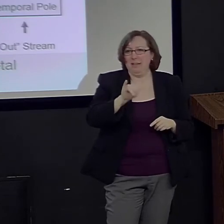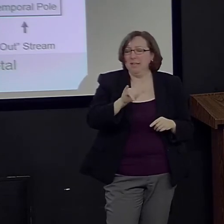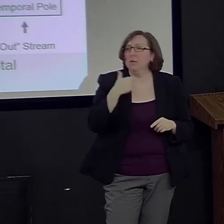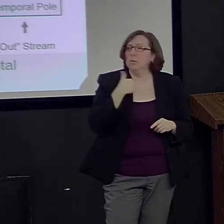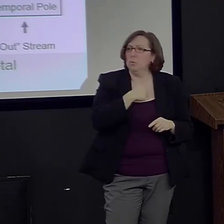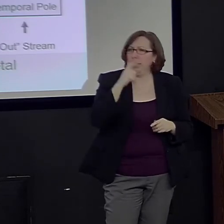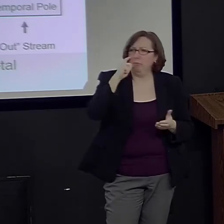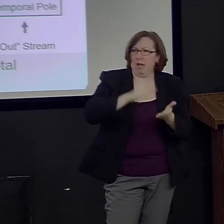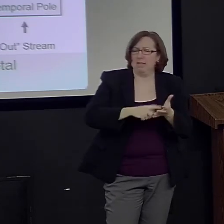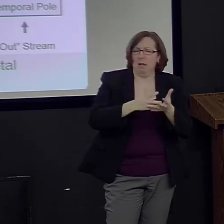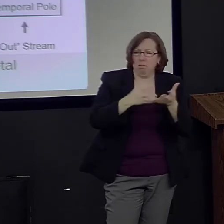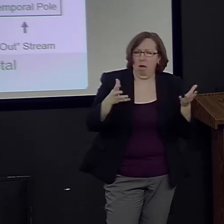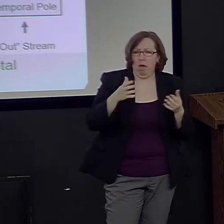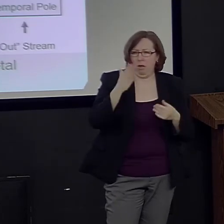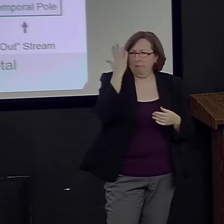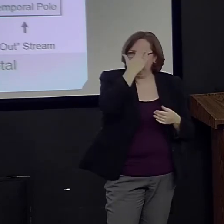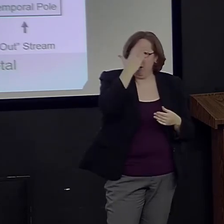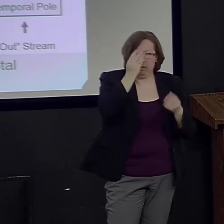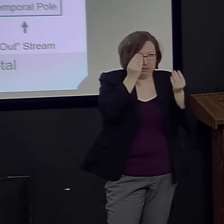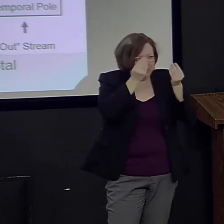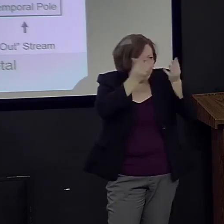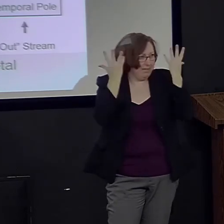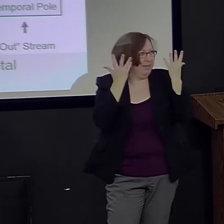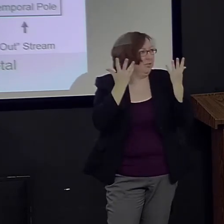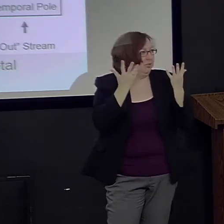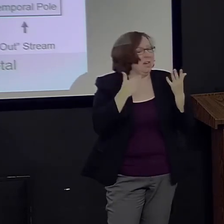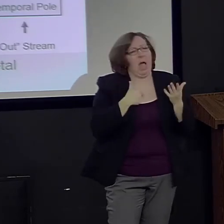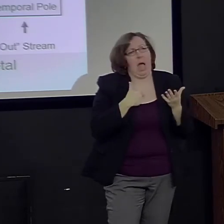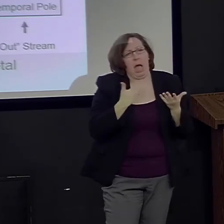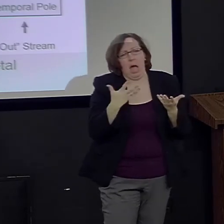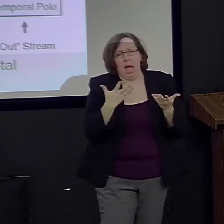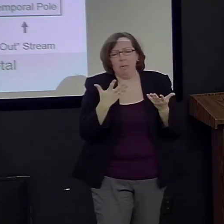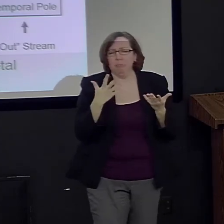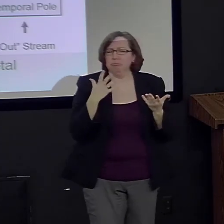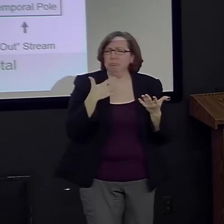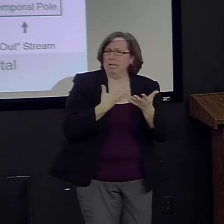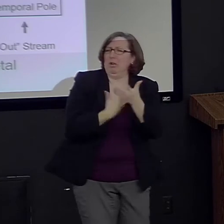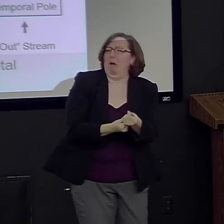I'm pretty confident, a lot of frontal activity. They gotta think about what it is you're saying,